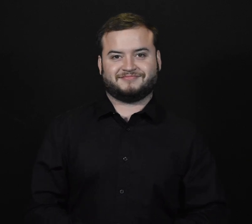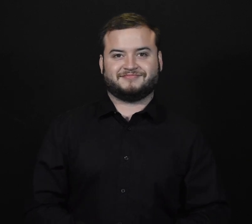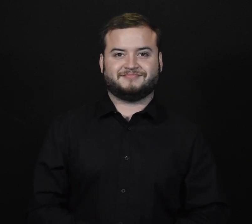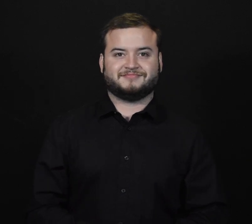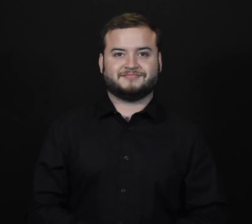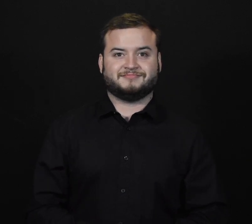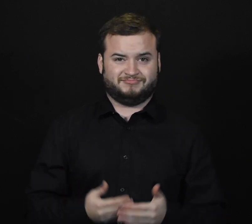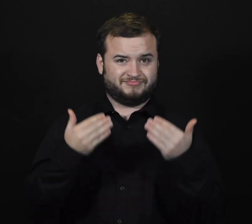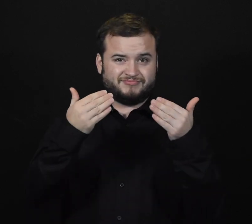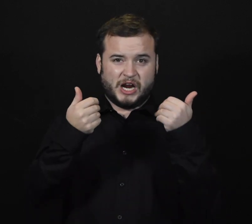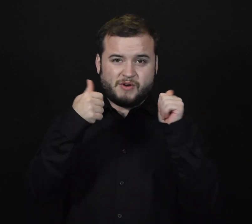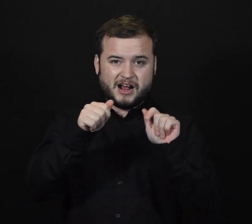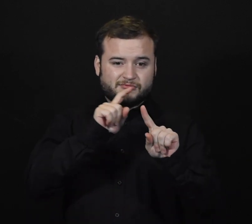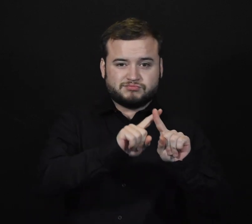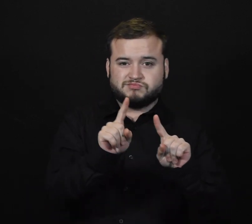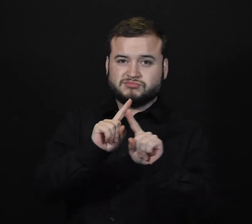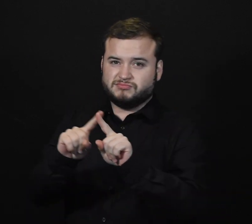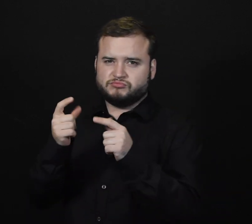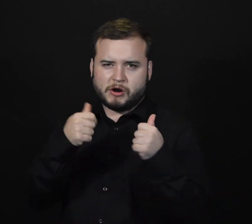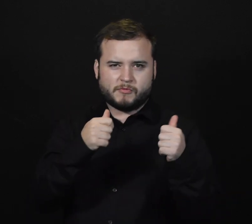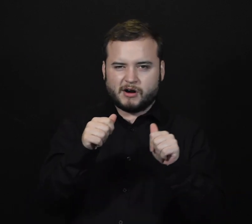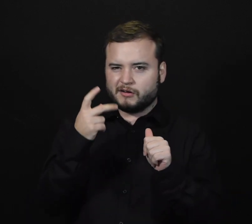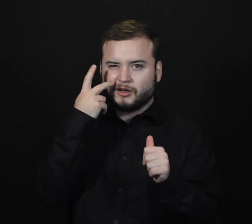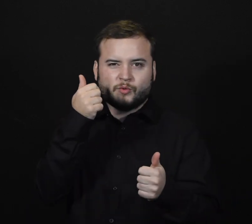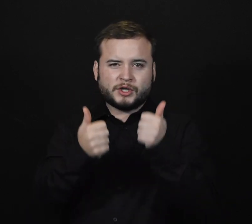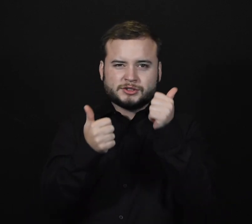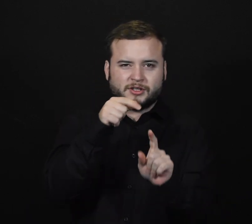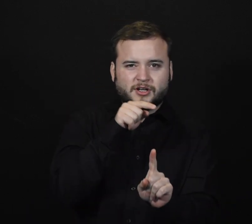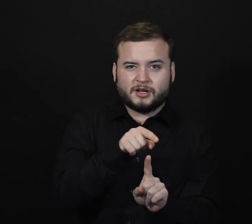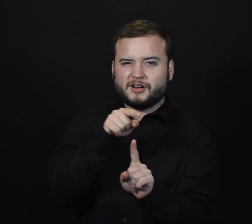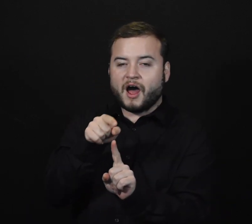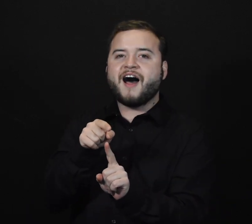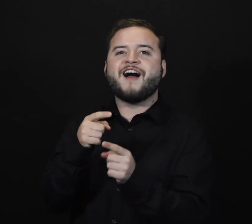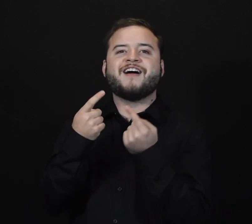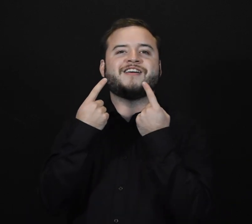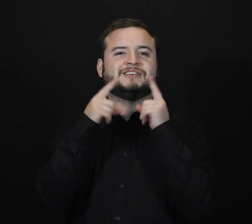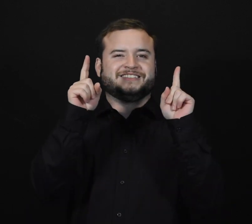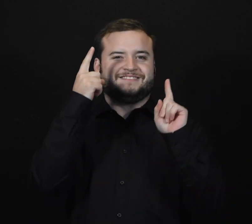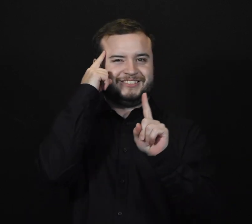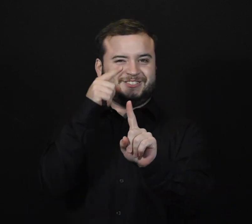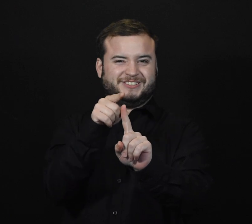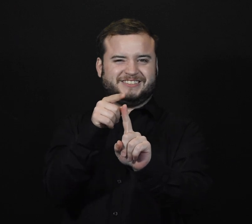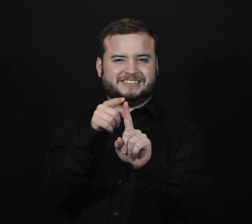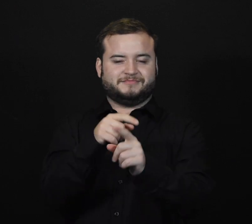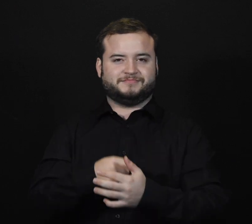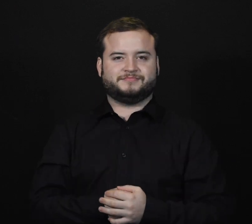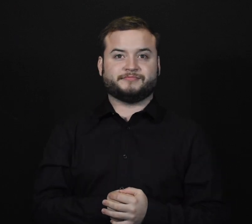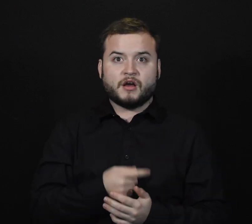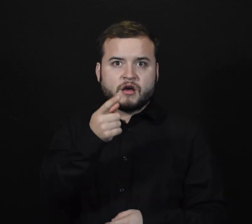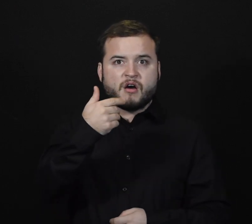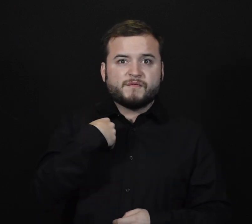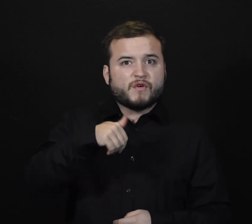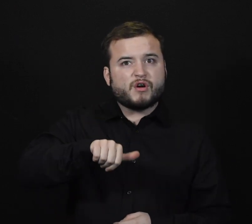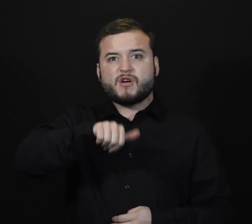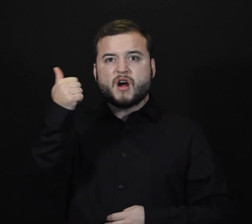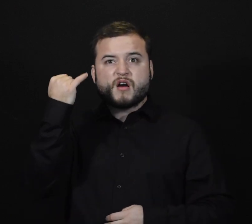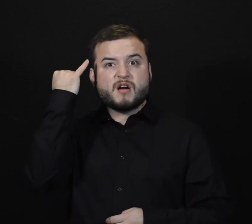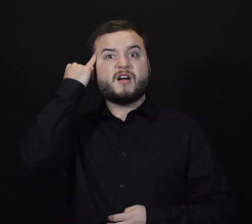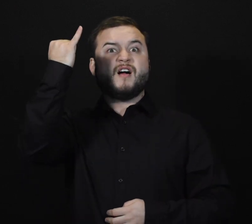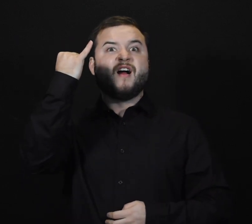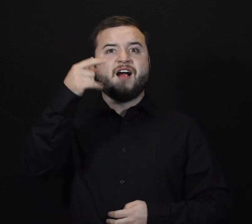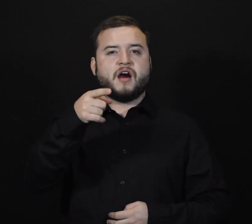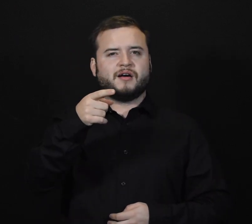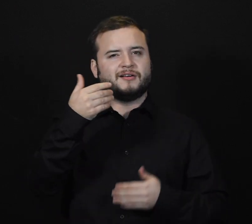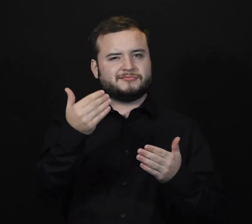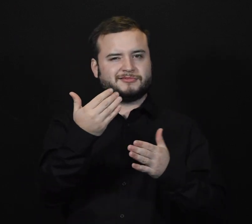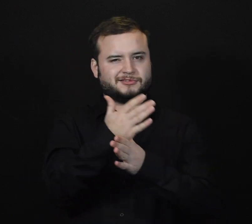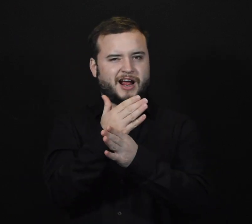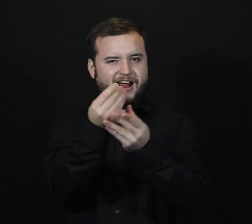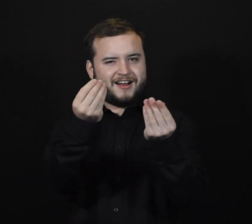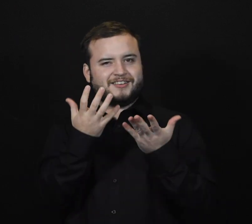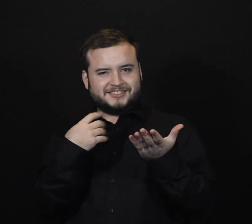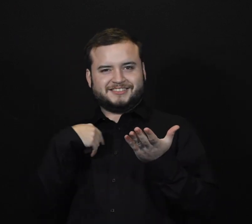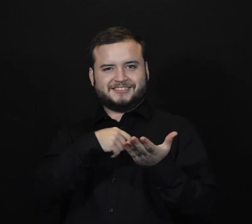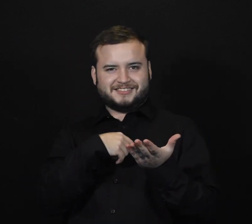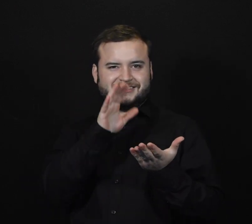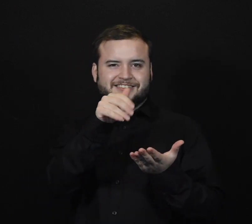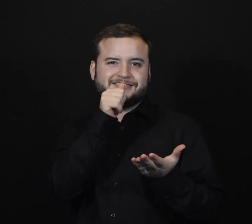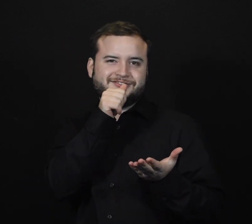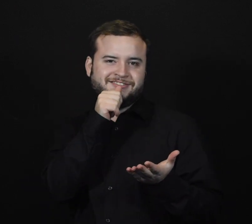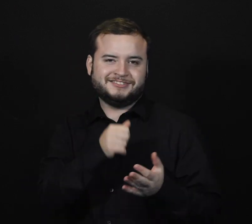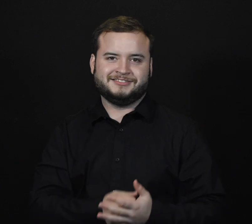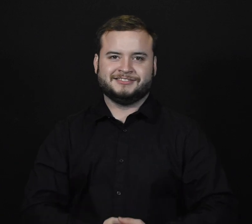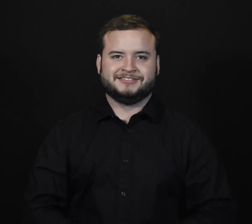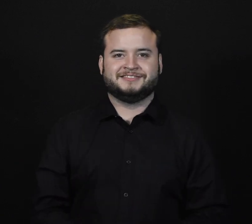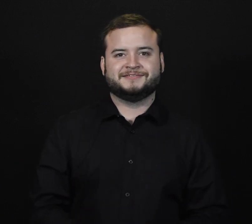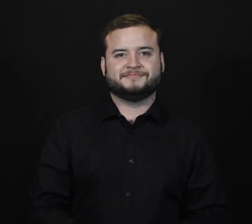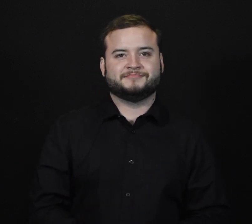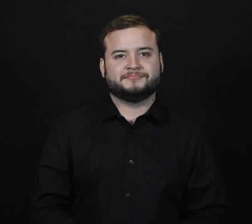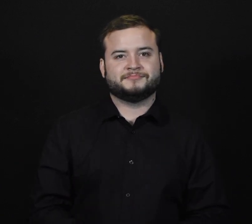Try and see which one works for you. Got others? Share your secrets with us!